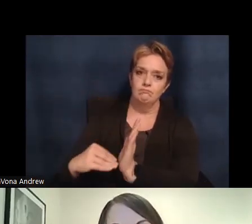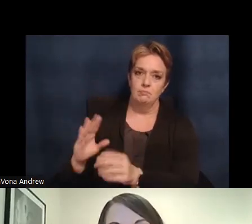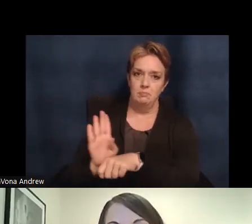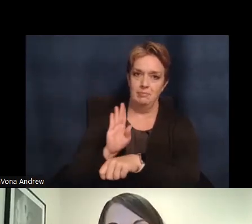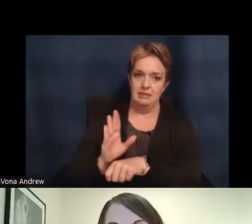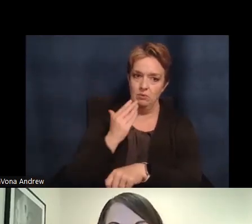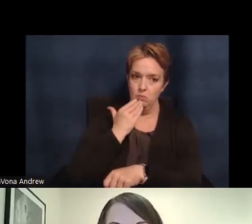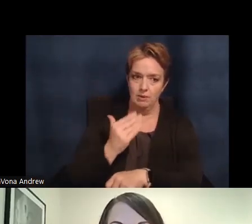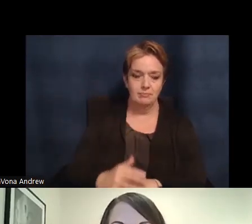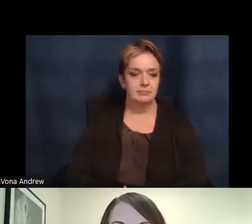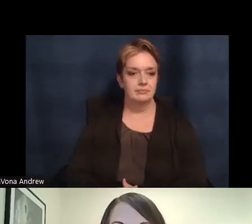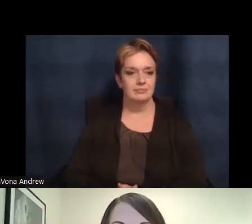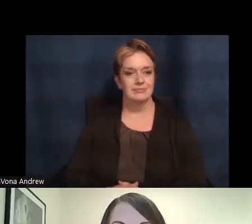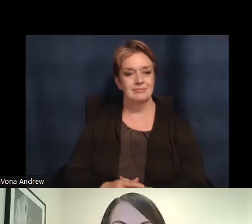It's quite a beautiful space.